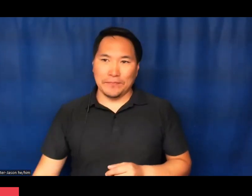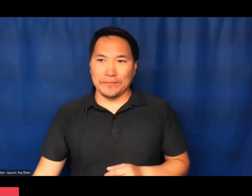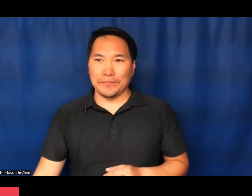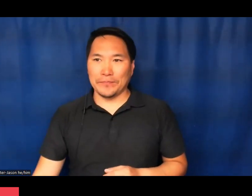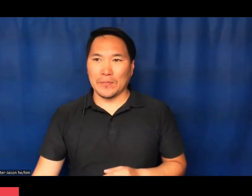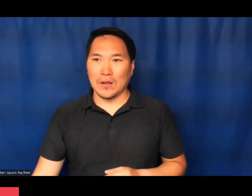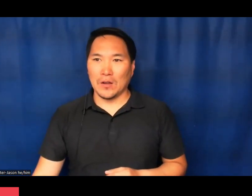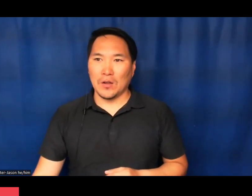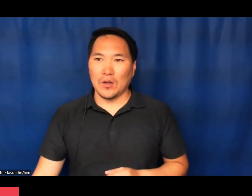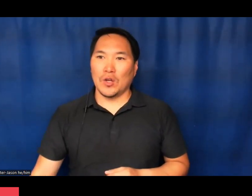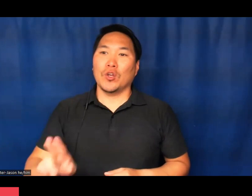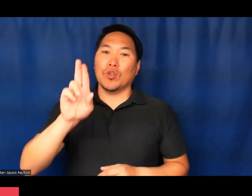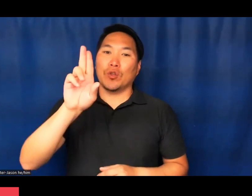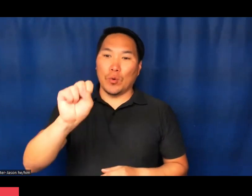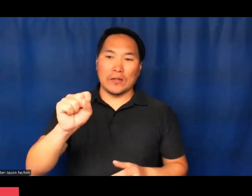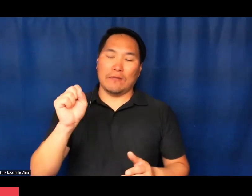United States v. Texas.